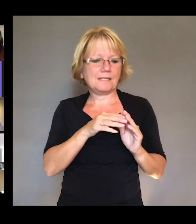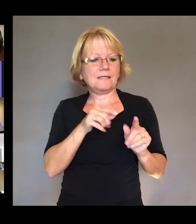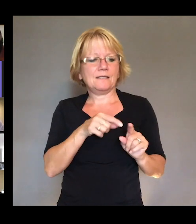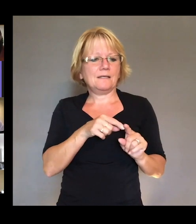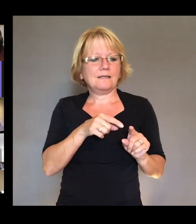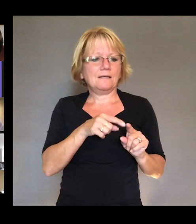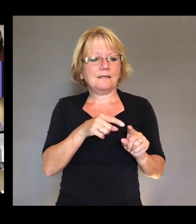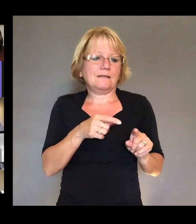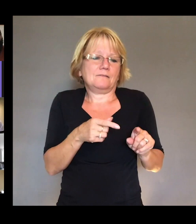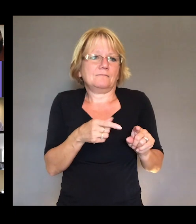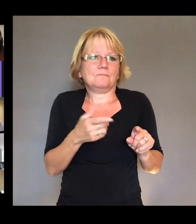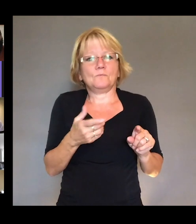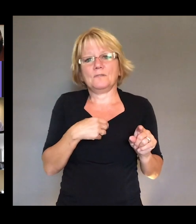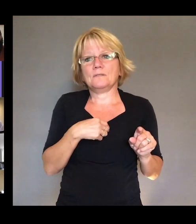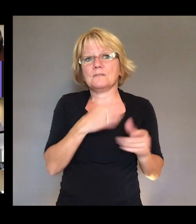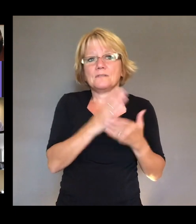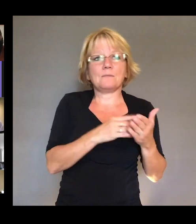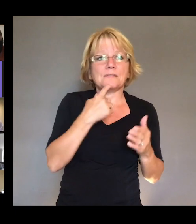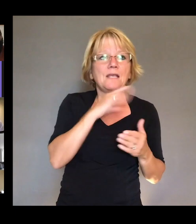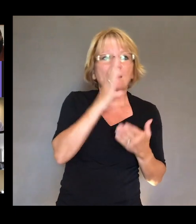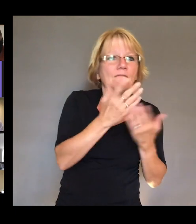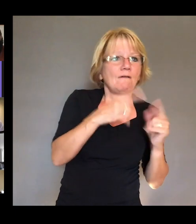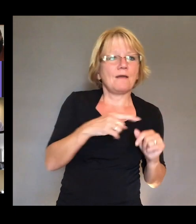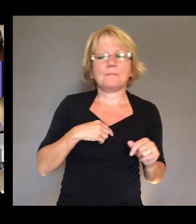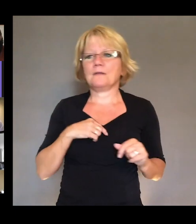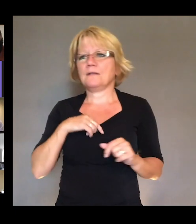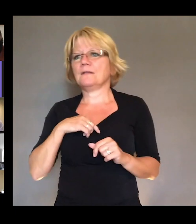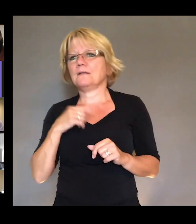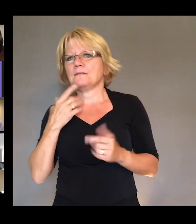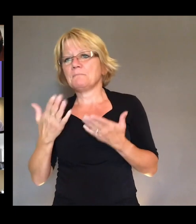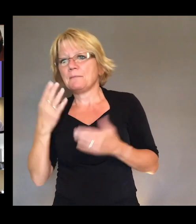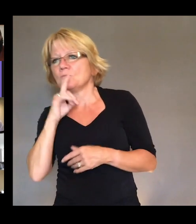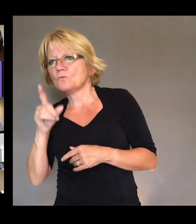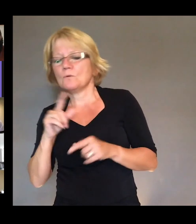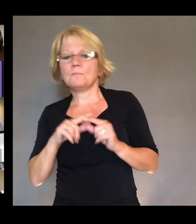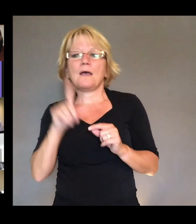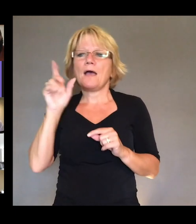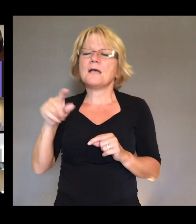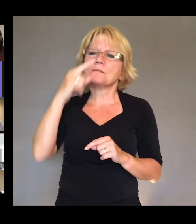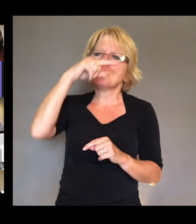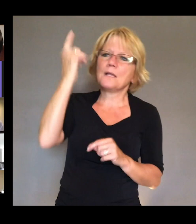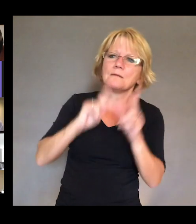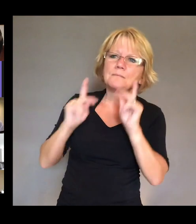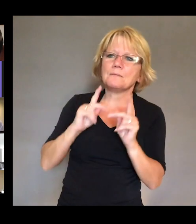then that might be something that can say true. And then it said black people and Latino people.